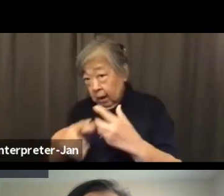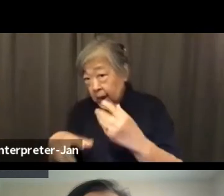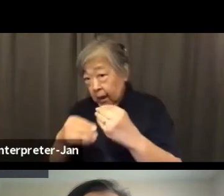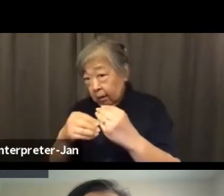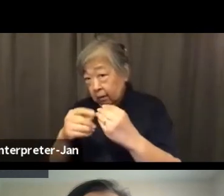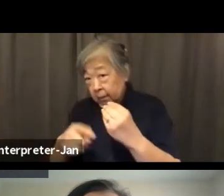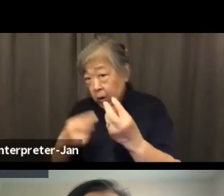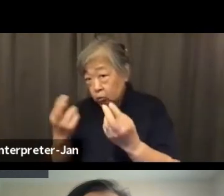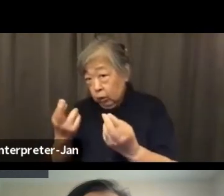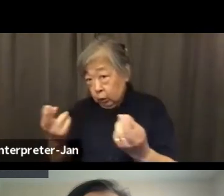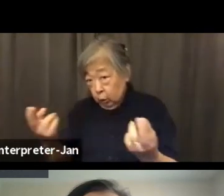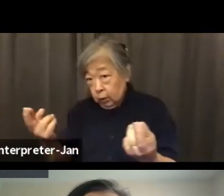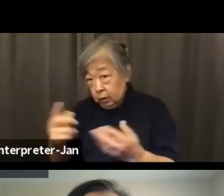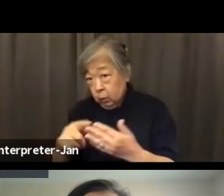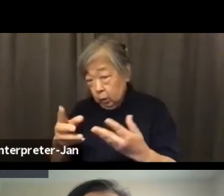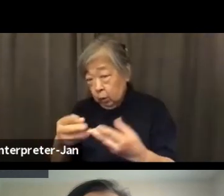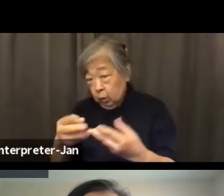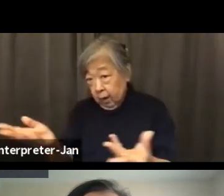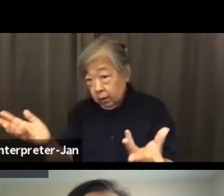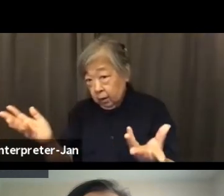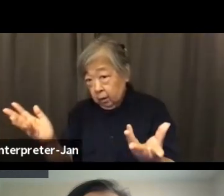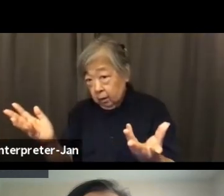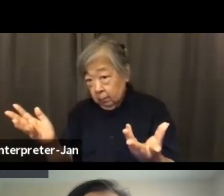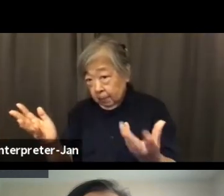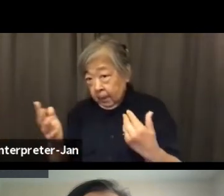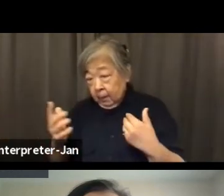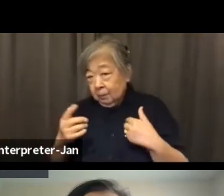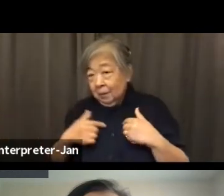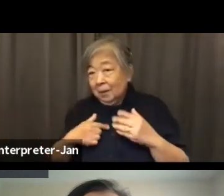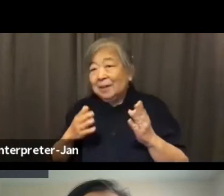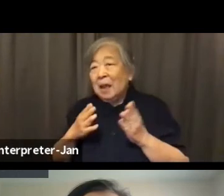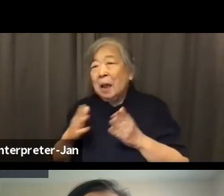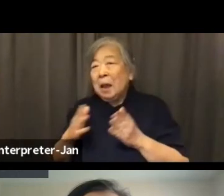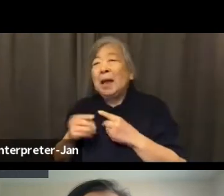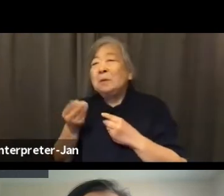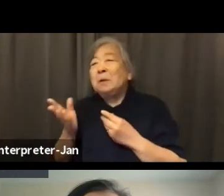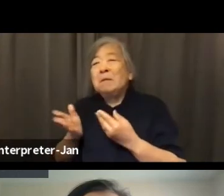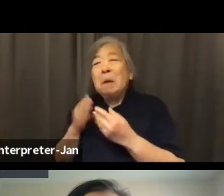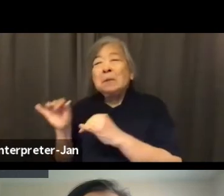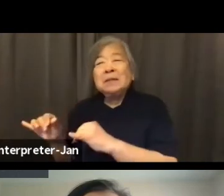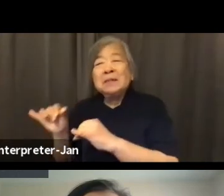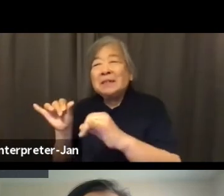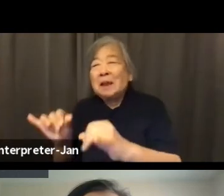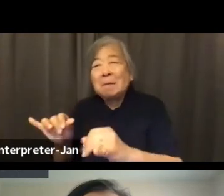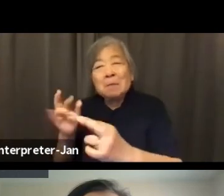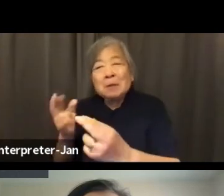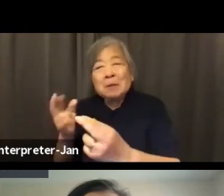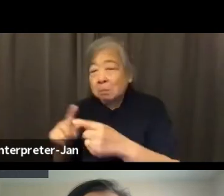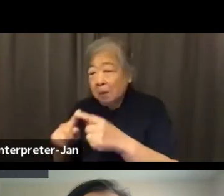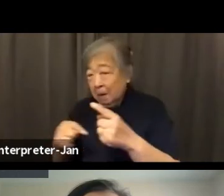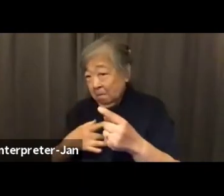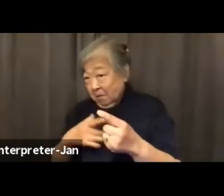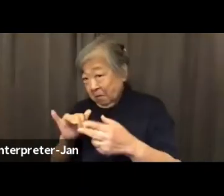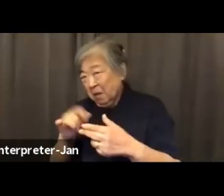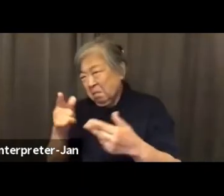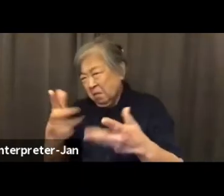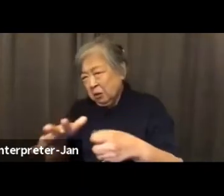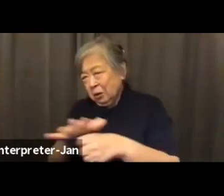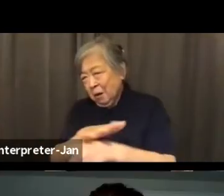you provided, since I was going to provide very similar resources, so I feel like you've got a lot of that covered, too.